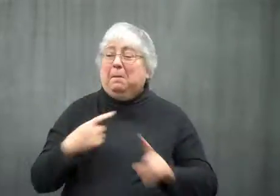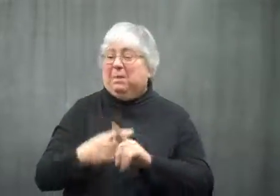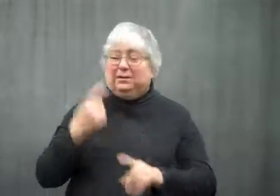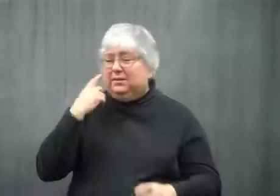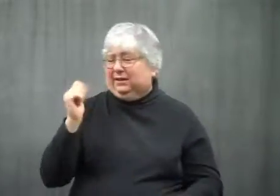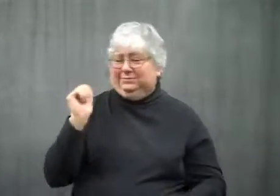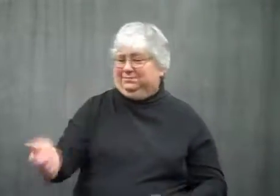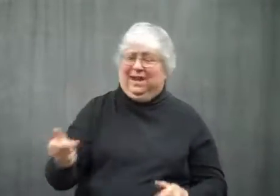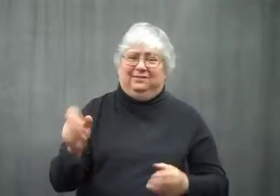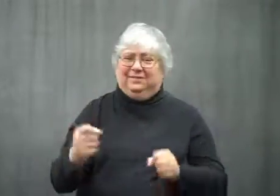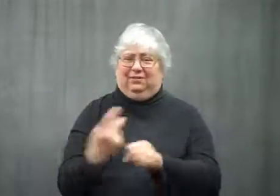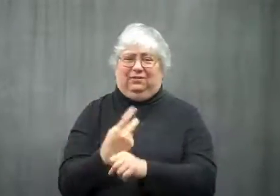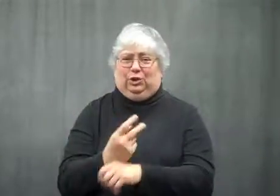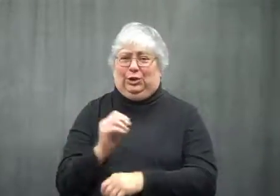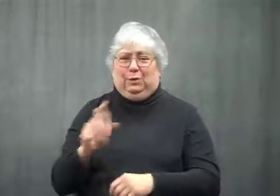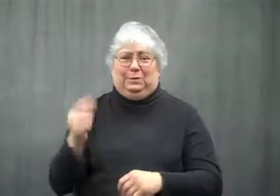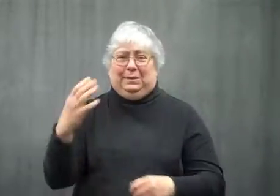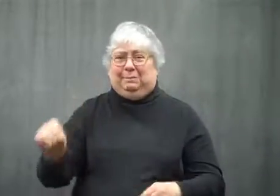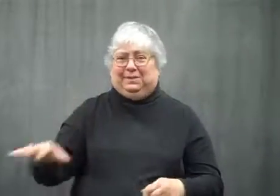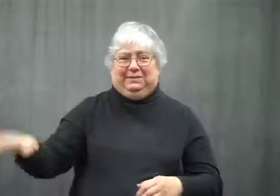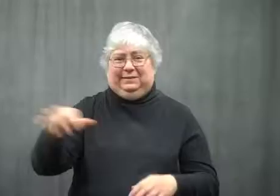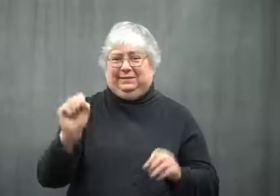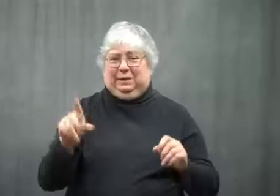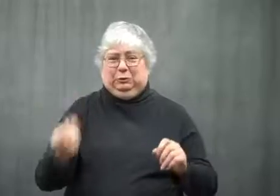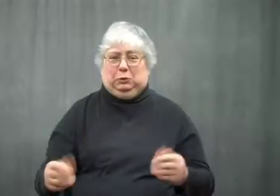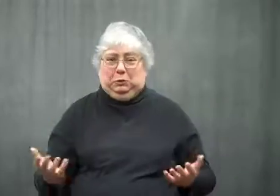They also feel the issue should work itself out with the companies.